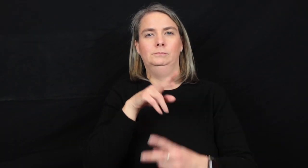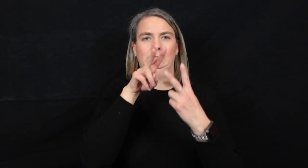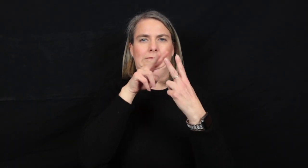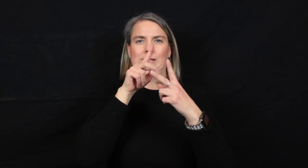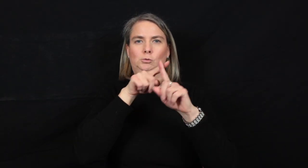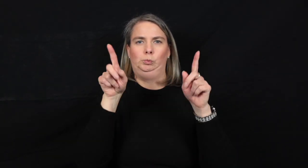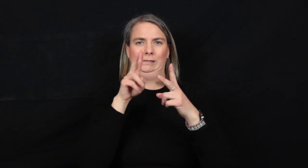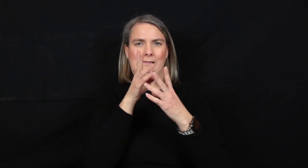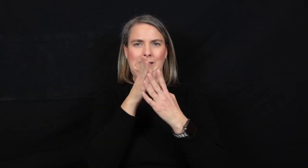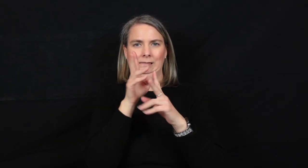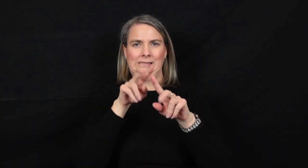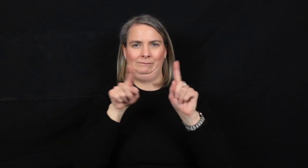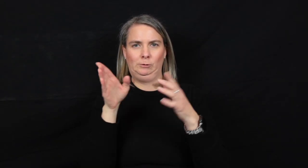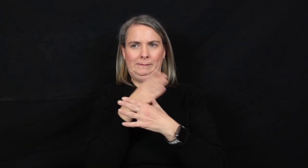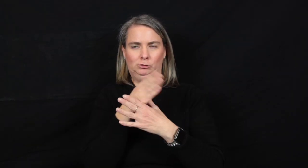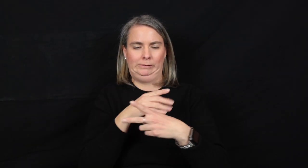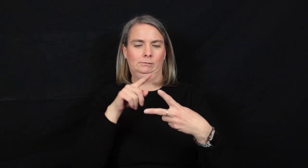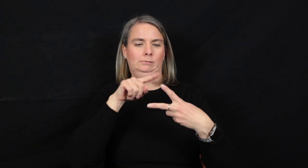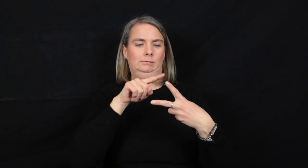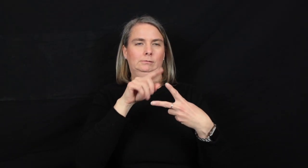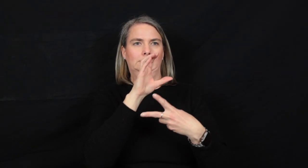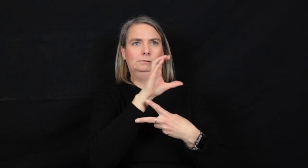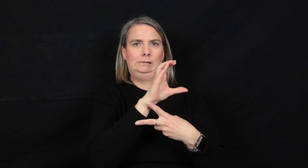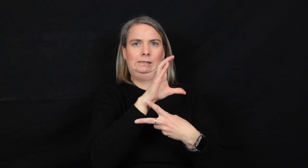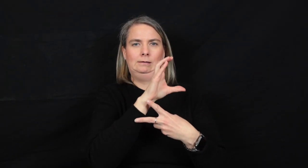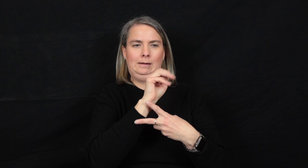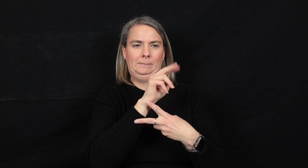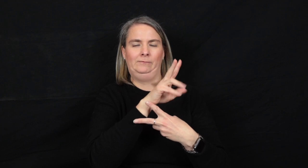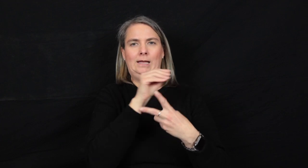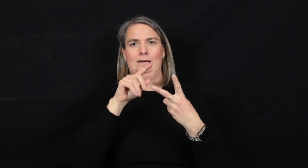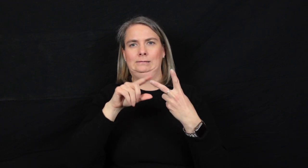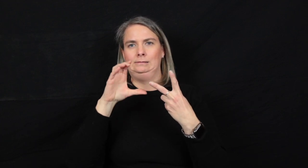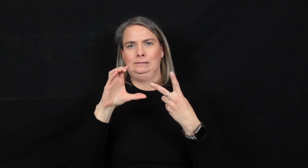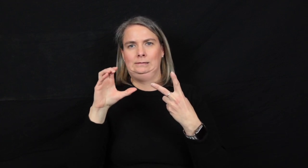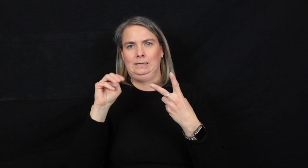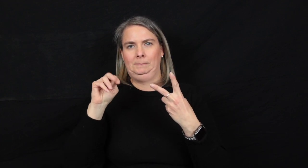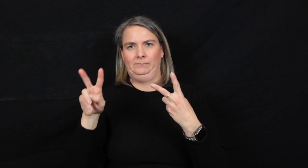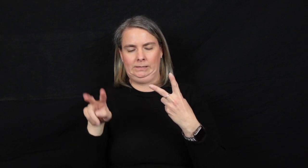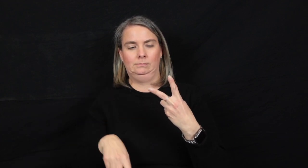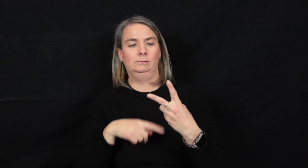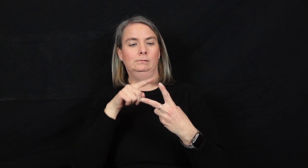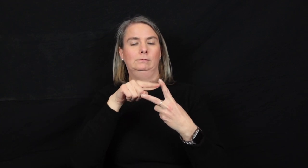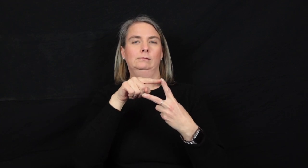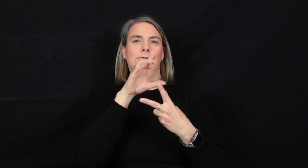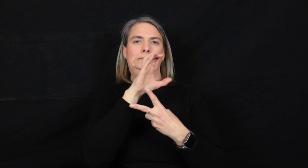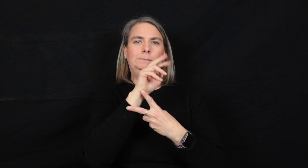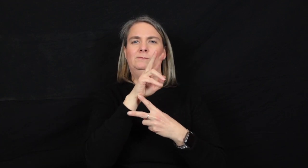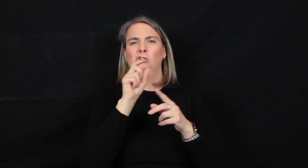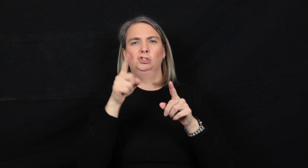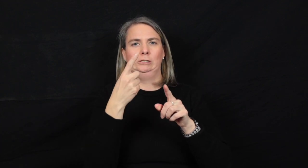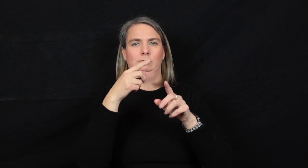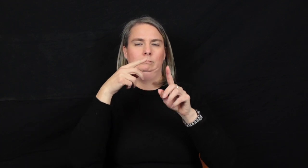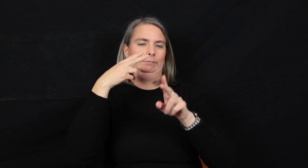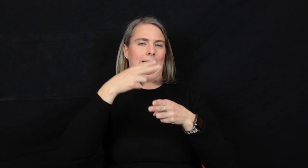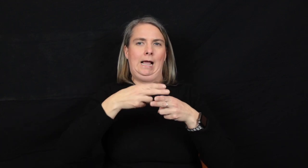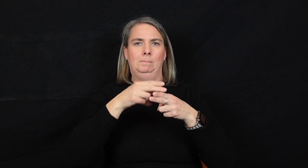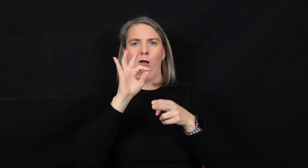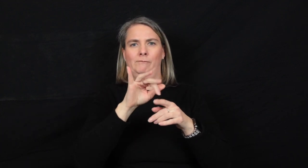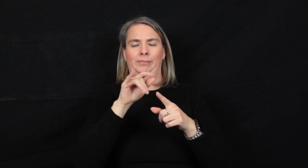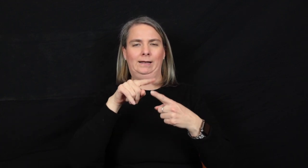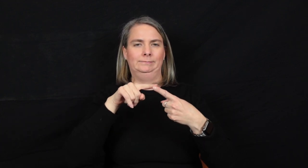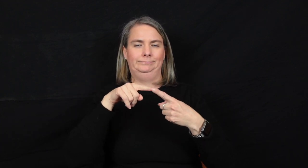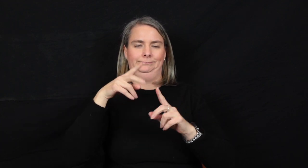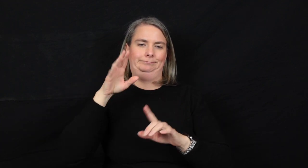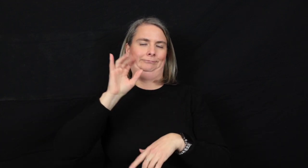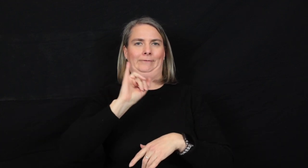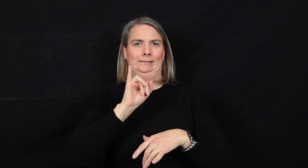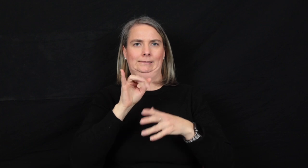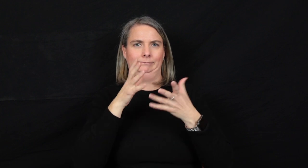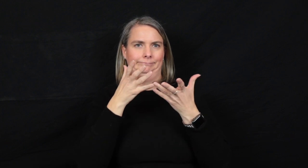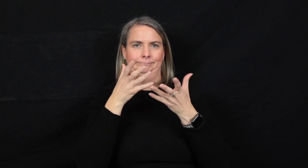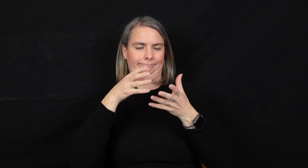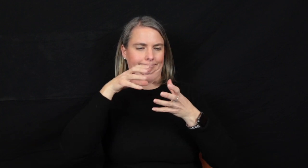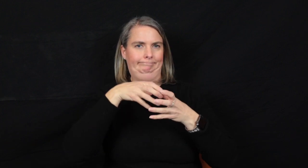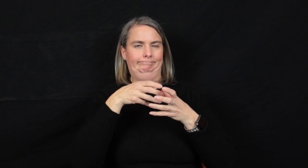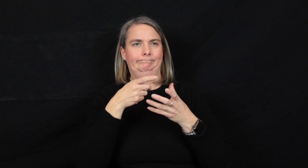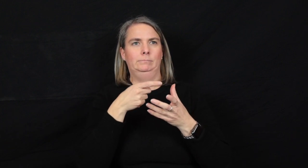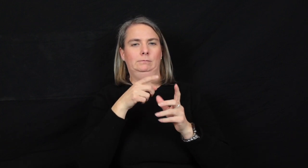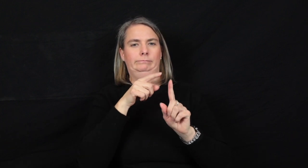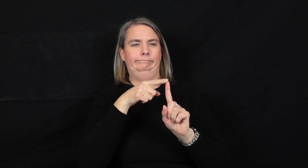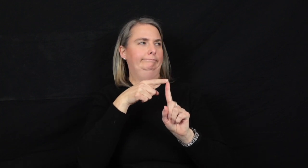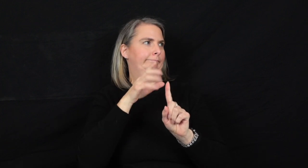Kathleen: OK these are two different things, CMV and cCMV. CMV is just the name of the infection.